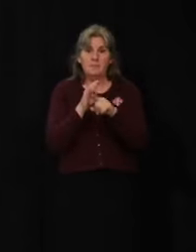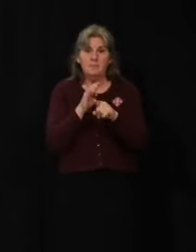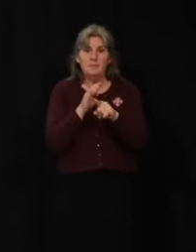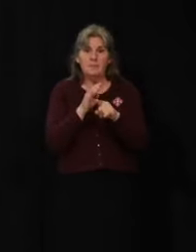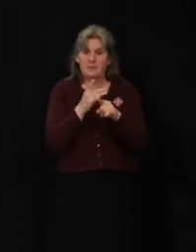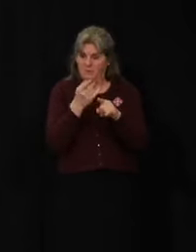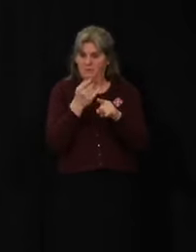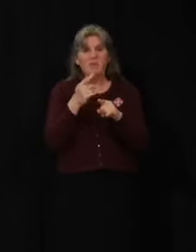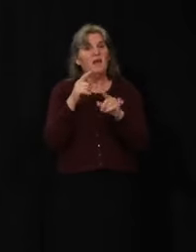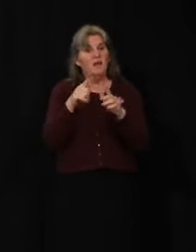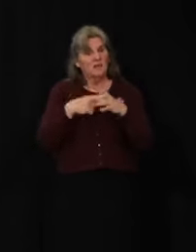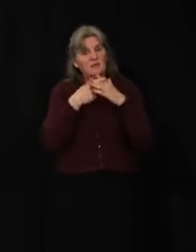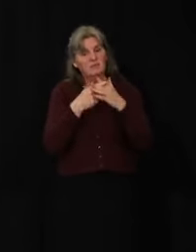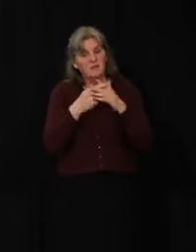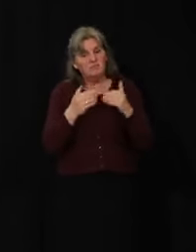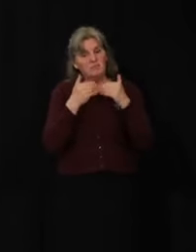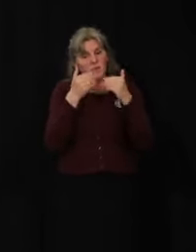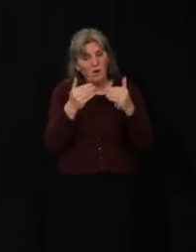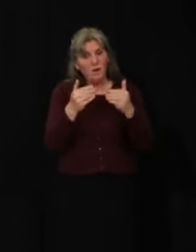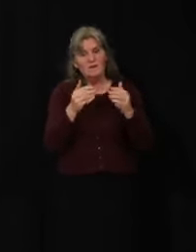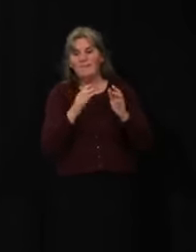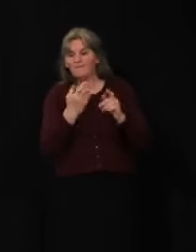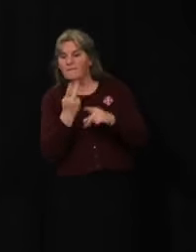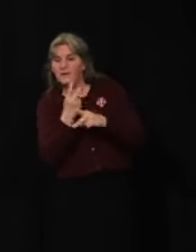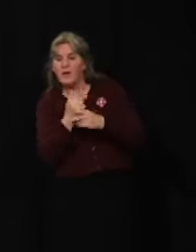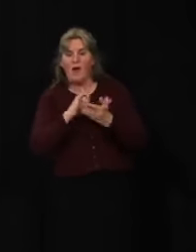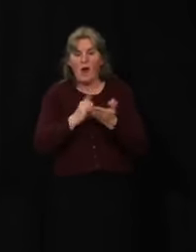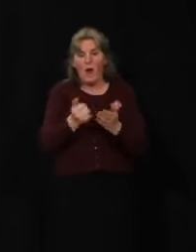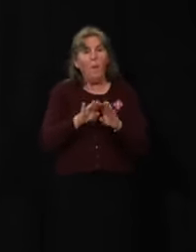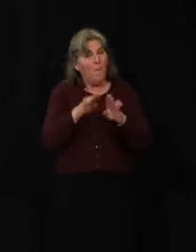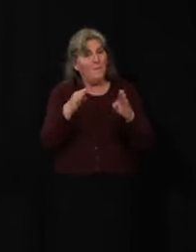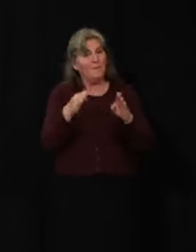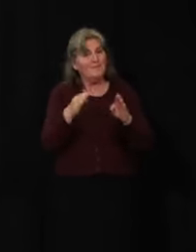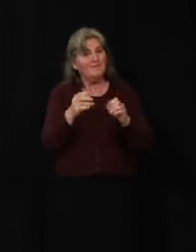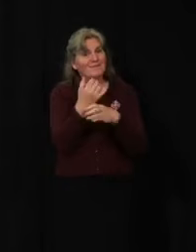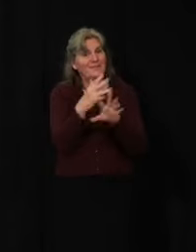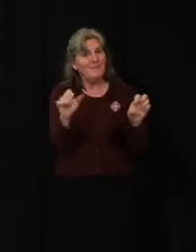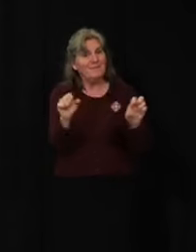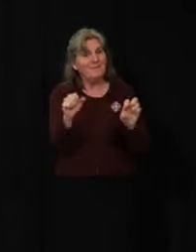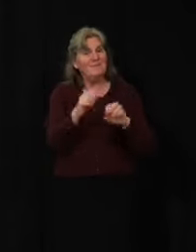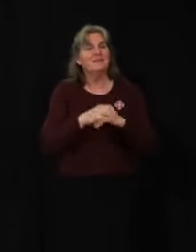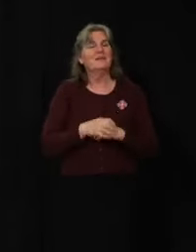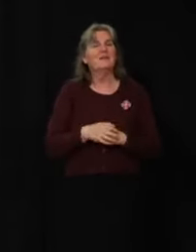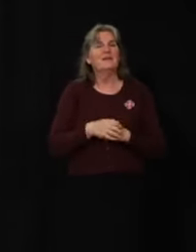able to open once the public health orders for restaurants have been lifted and an operational plan based on the